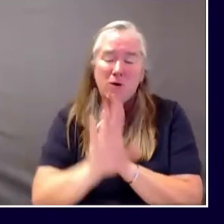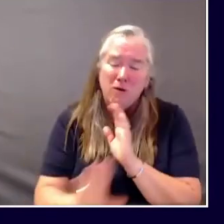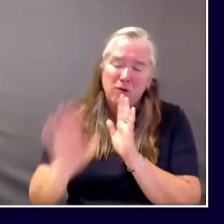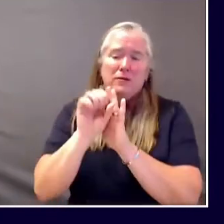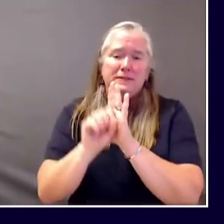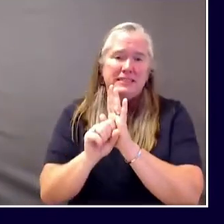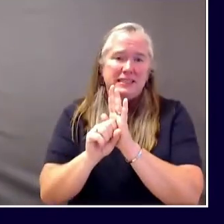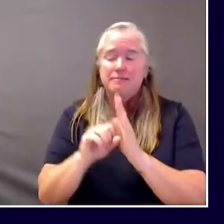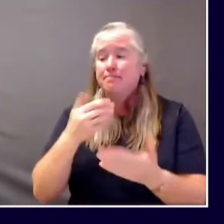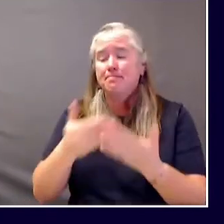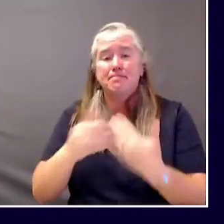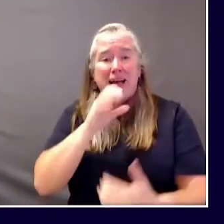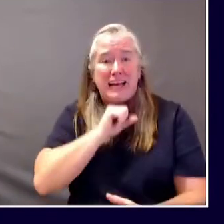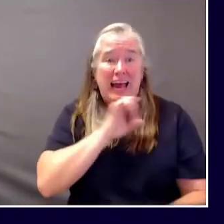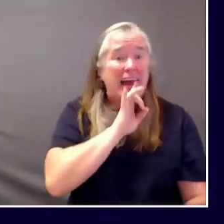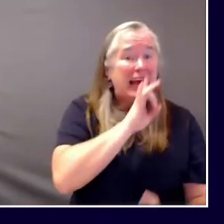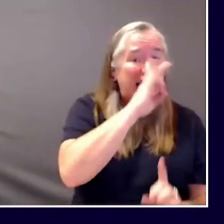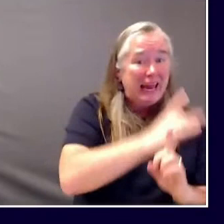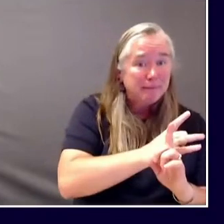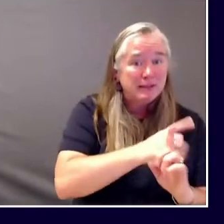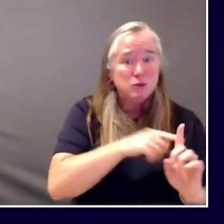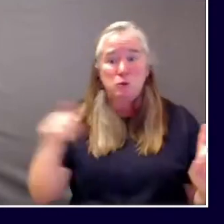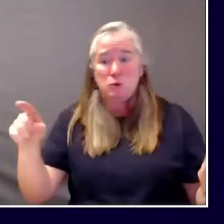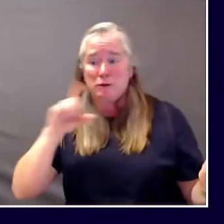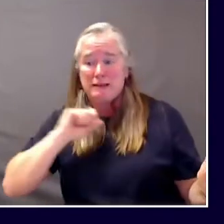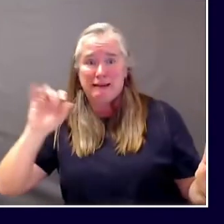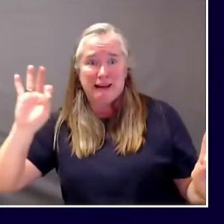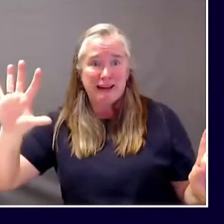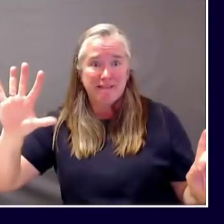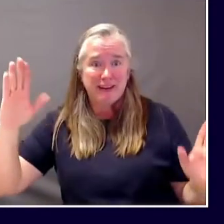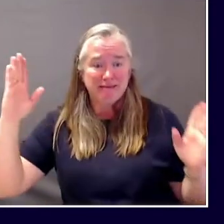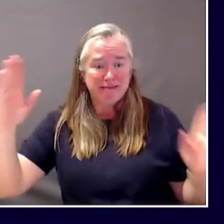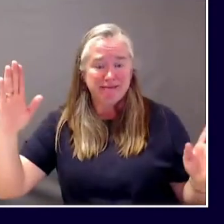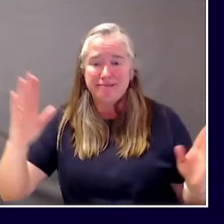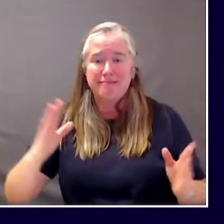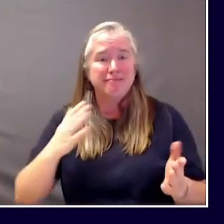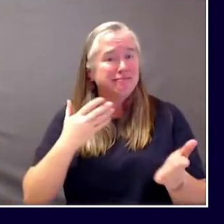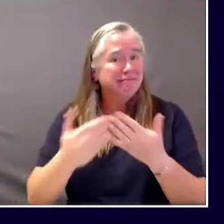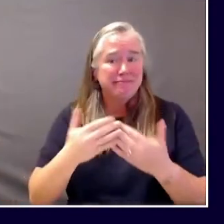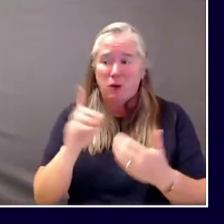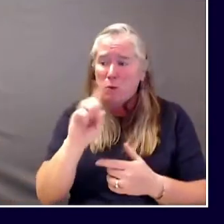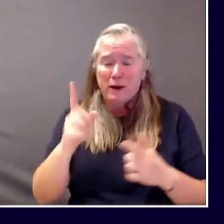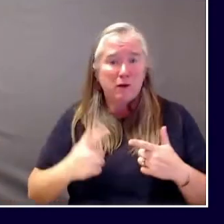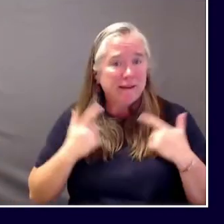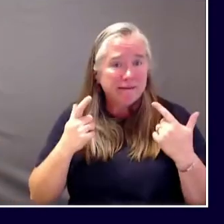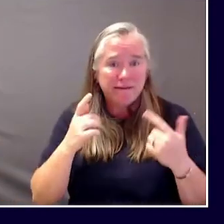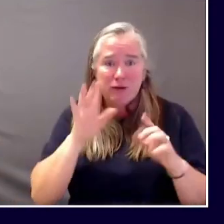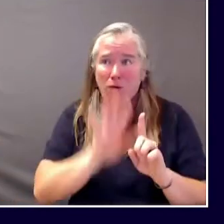age group every county in every